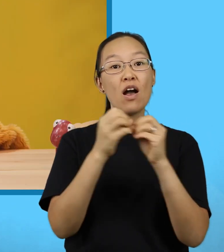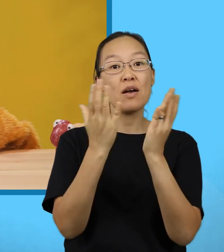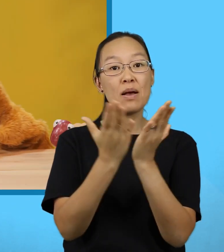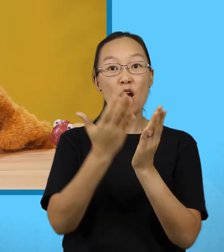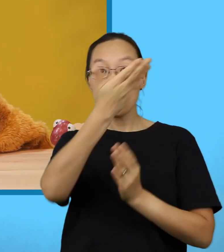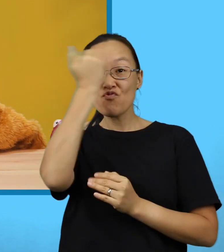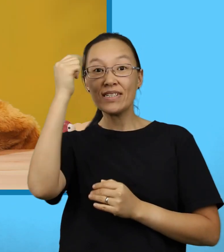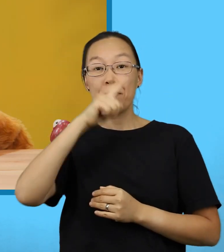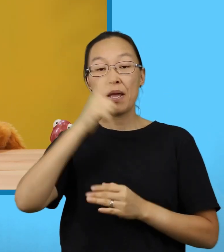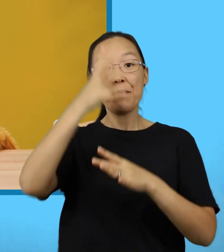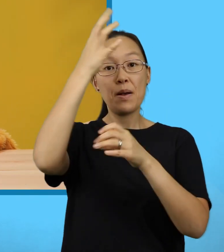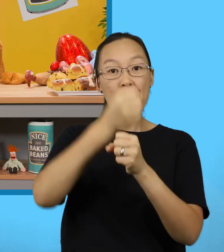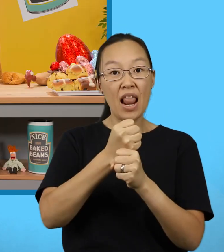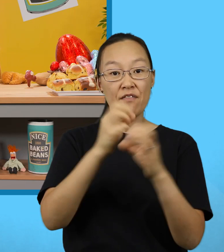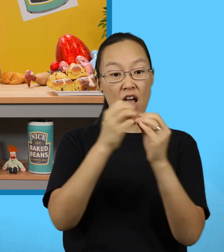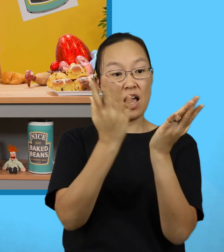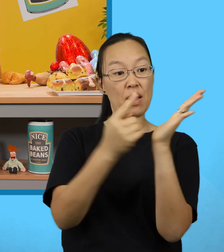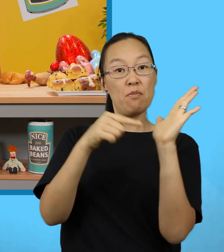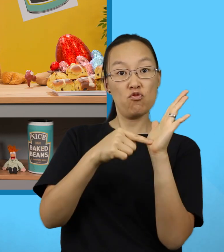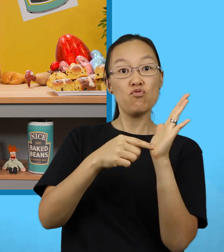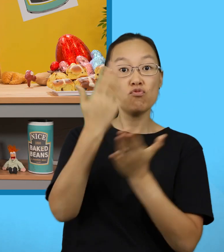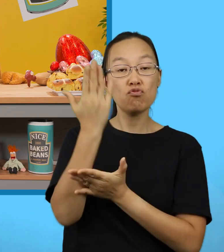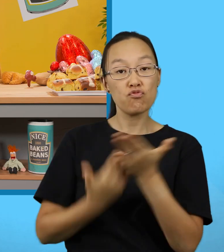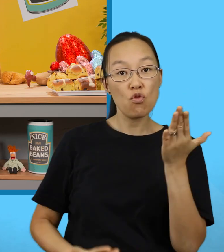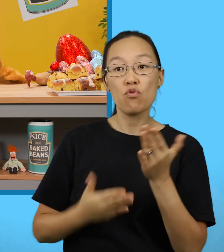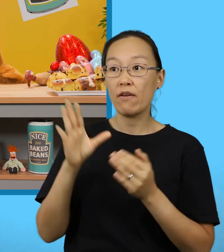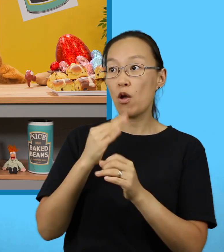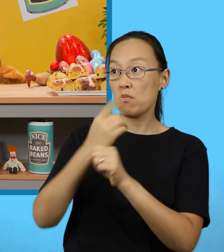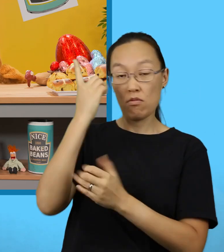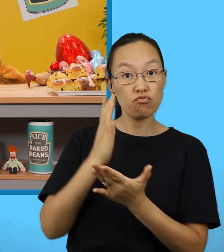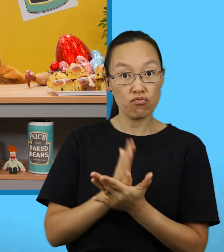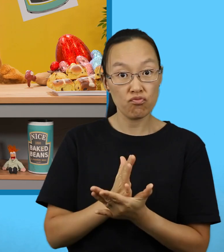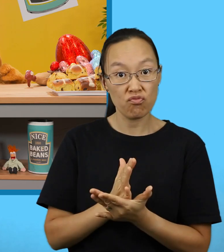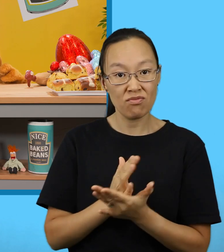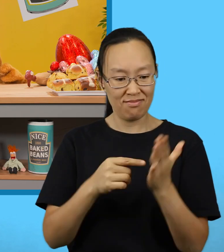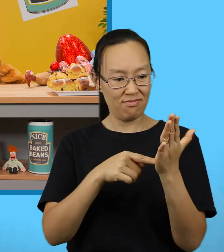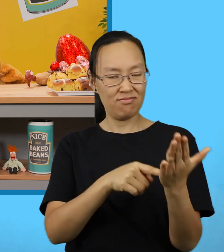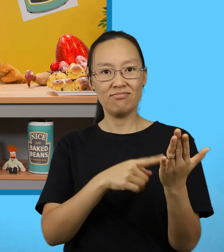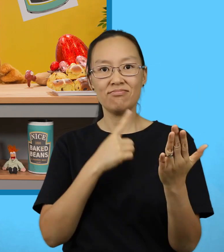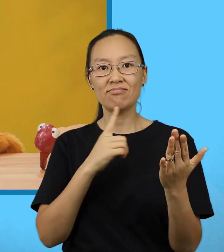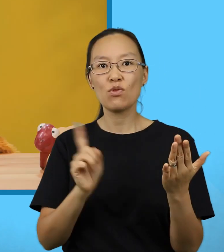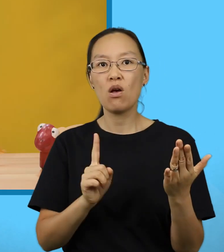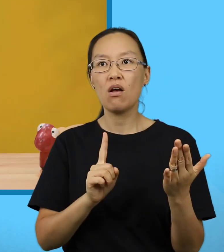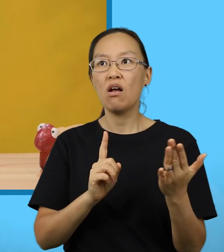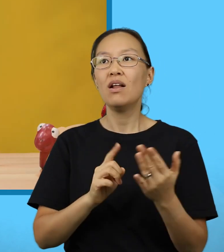Wow! And the Bible tells us that people have ignored and rejected God. Oh.